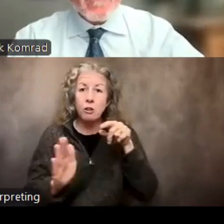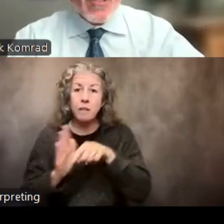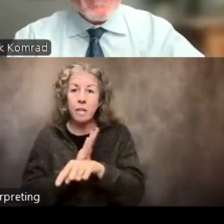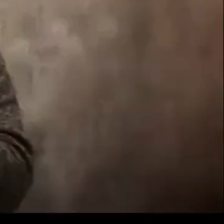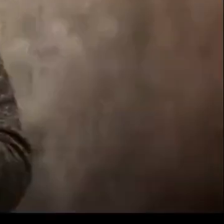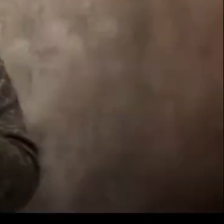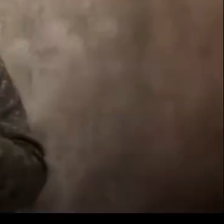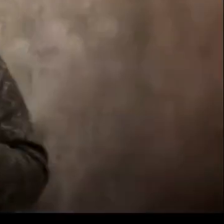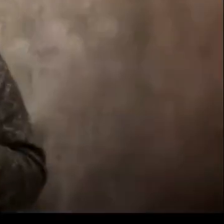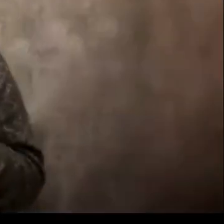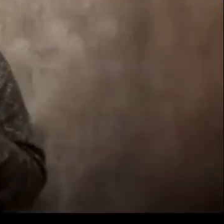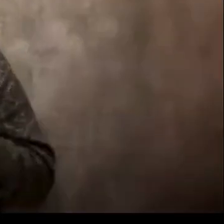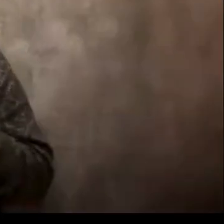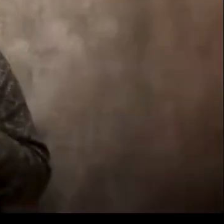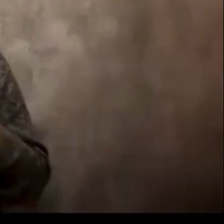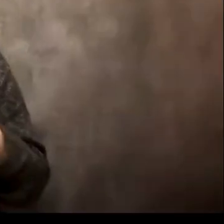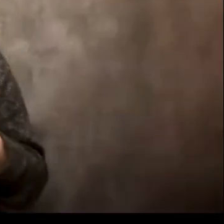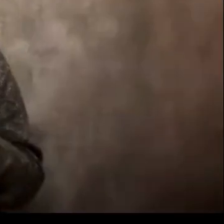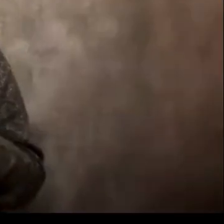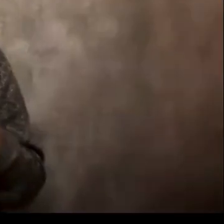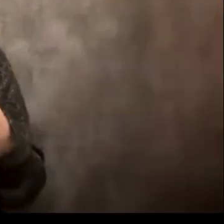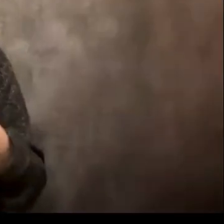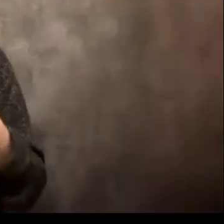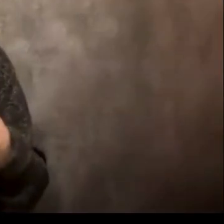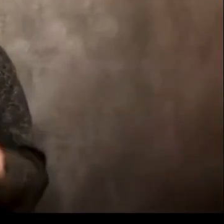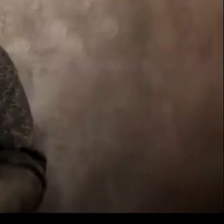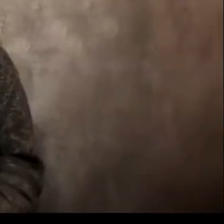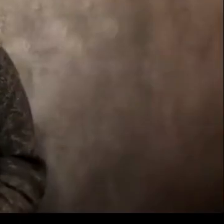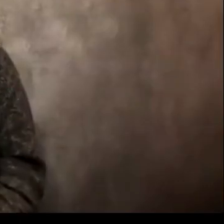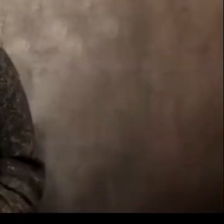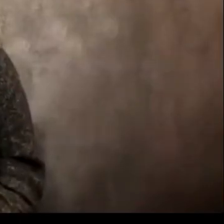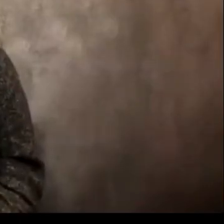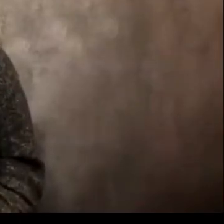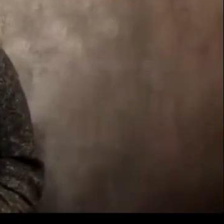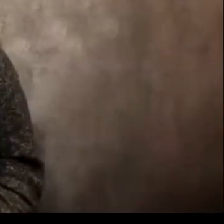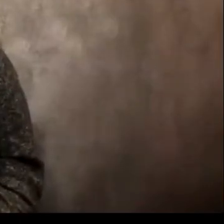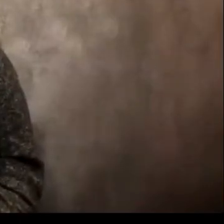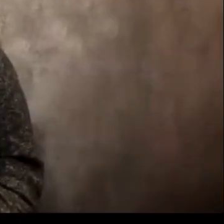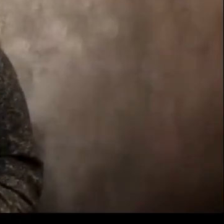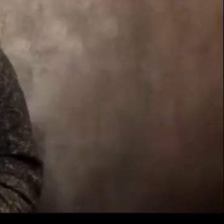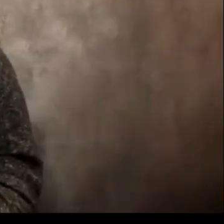problem here. Let me get rid of that. Let's see. Let's redo this